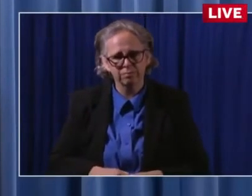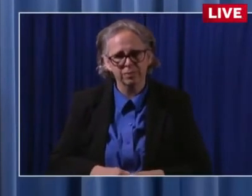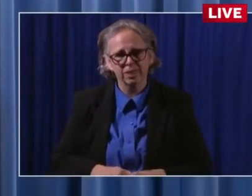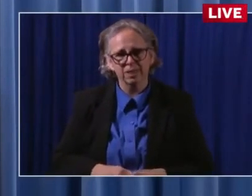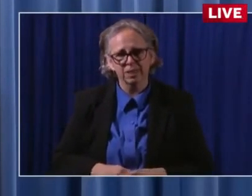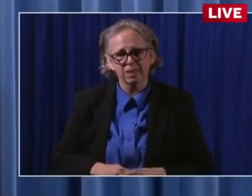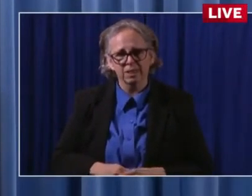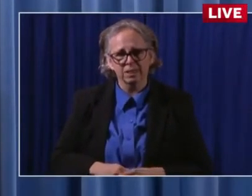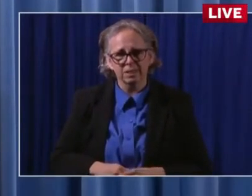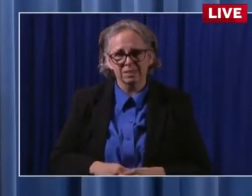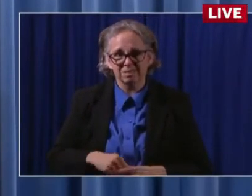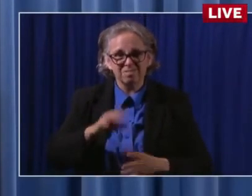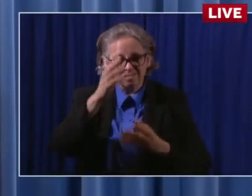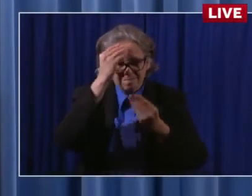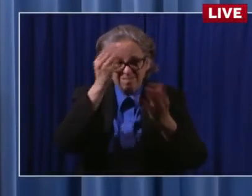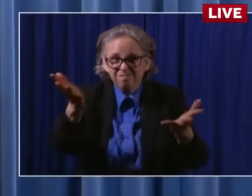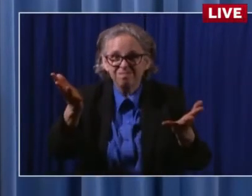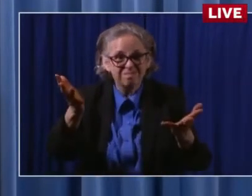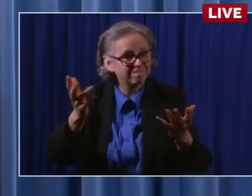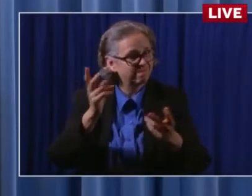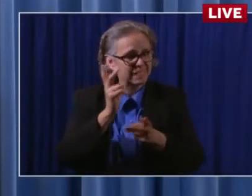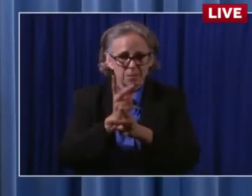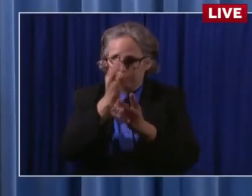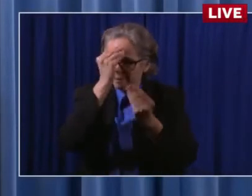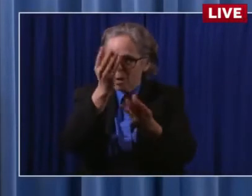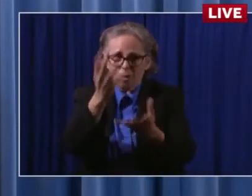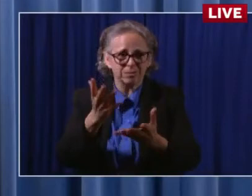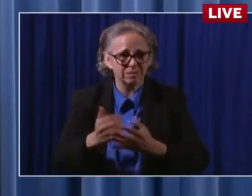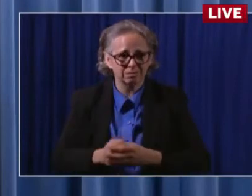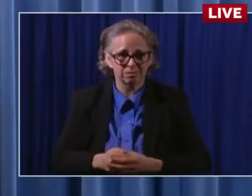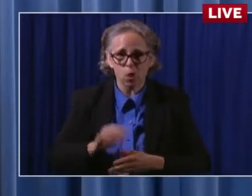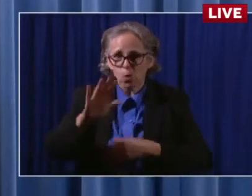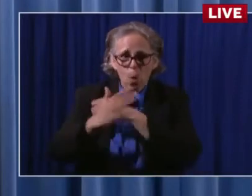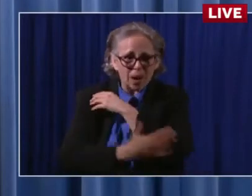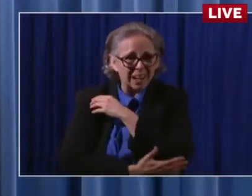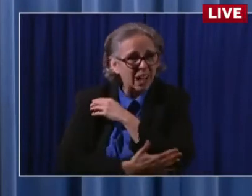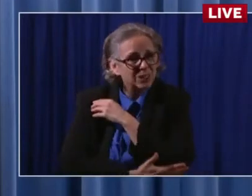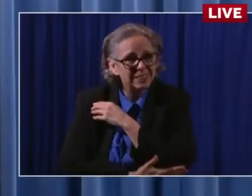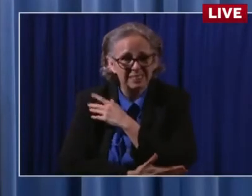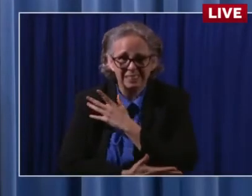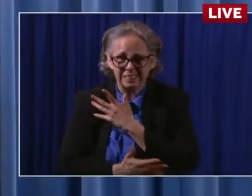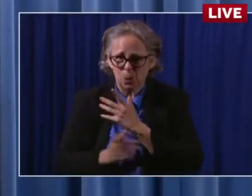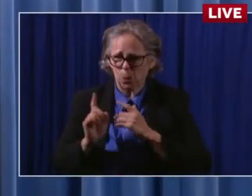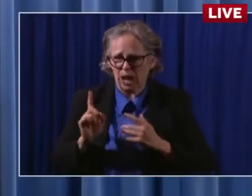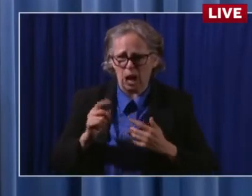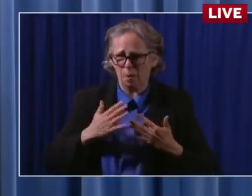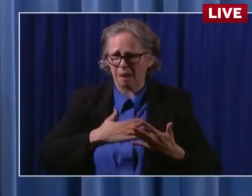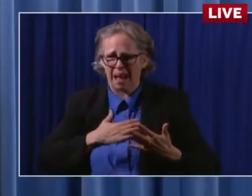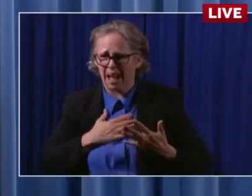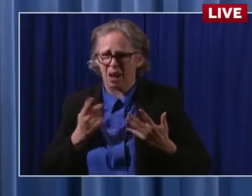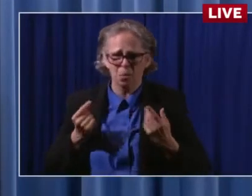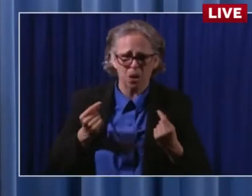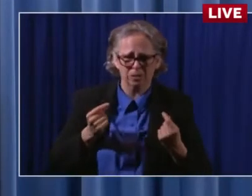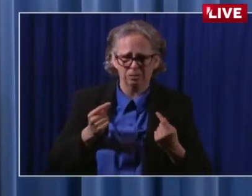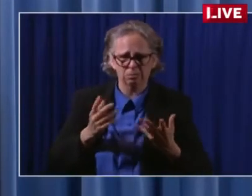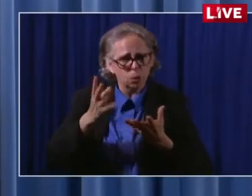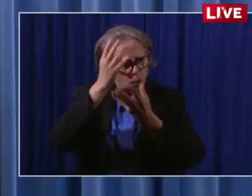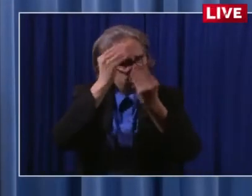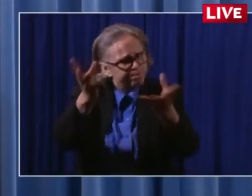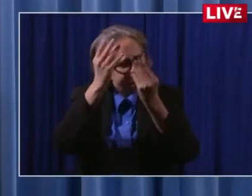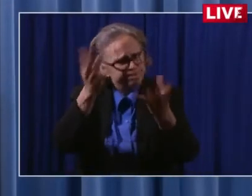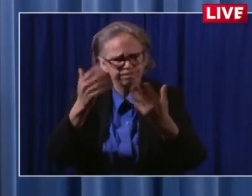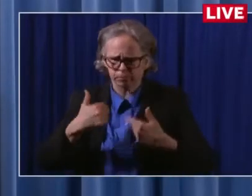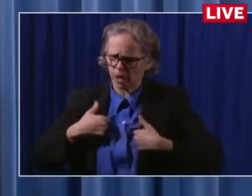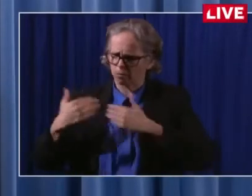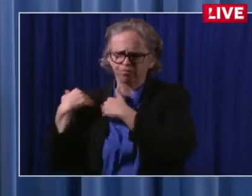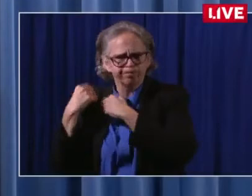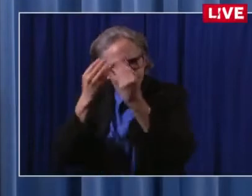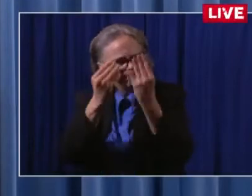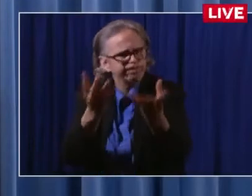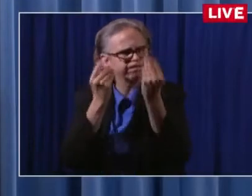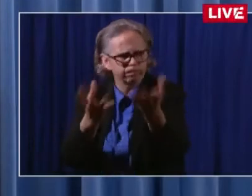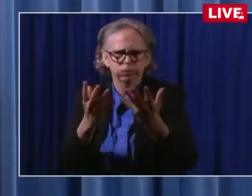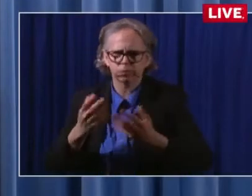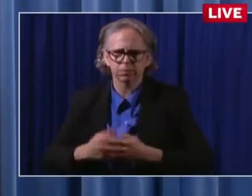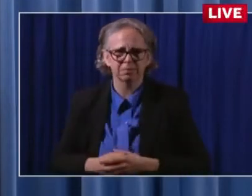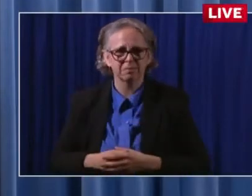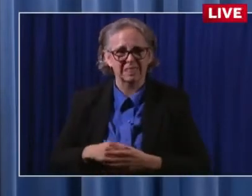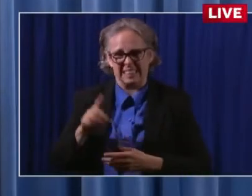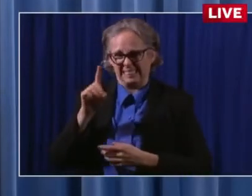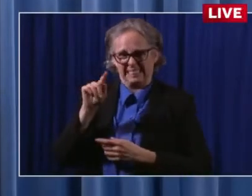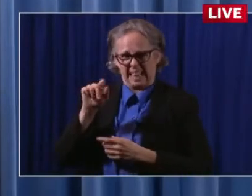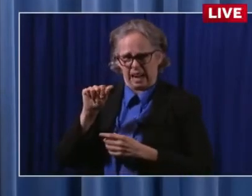BUT WE -- THE GOAL HERE IS TO TRY TO KEEP YOU INFORMED WHERE YOUR COUNTY IS THE BEST THAT WE CAN DO THAT.